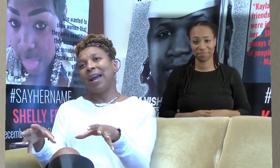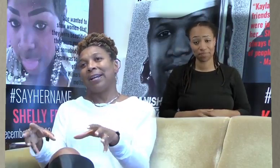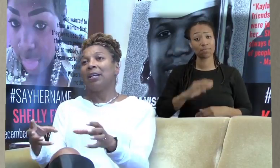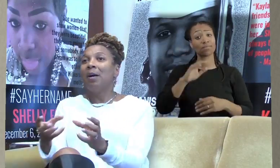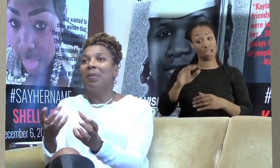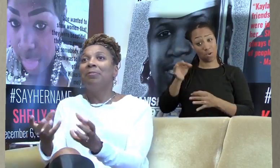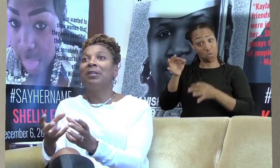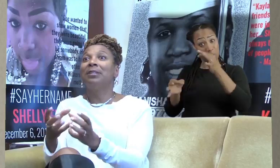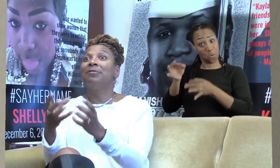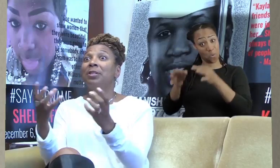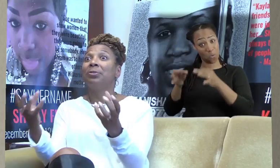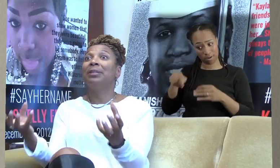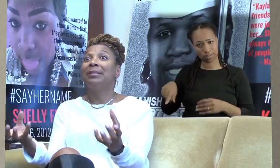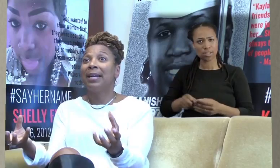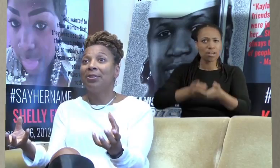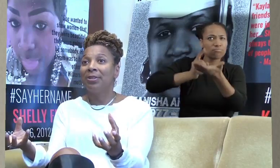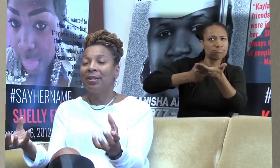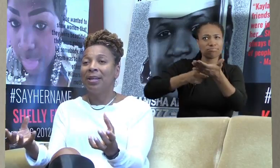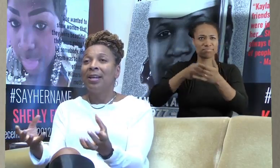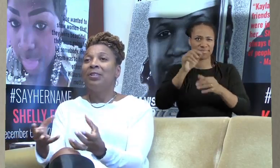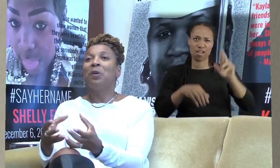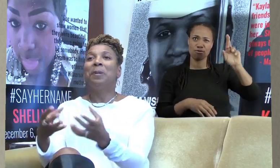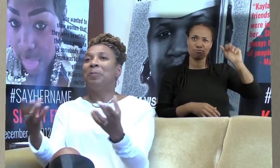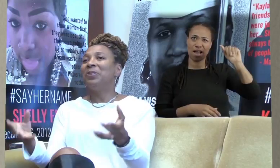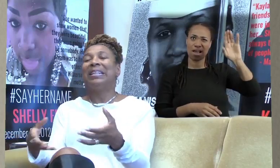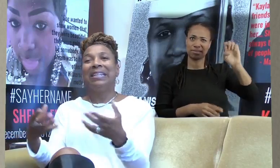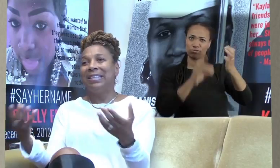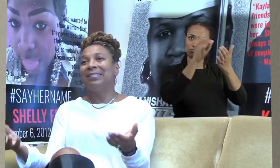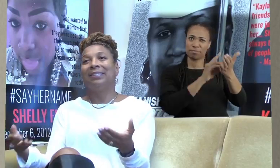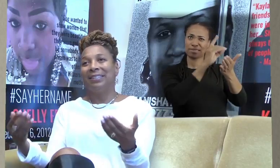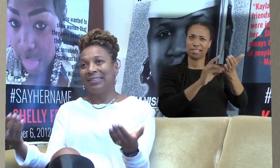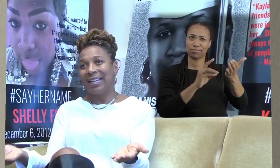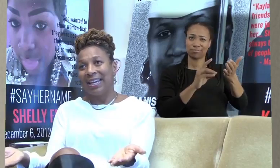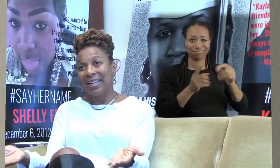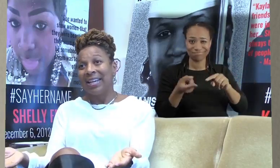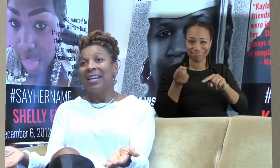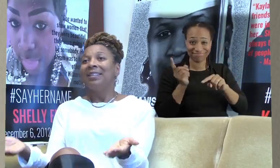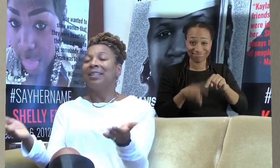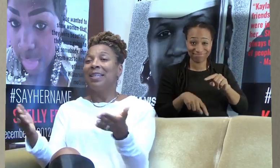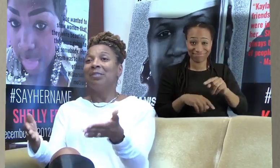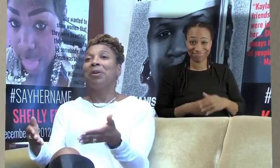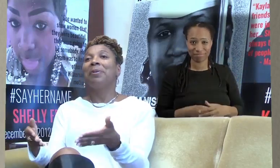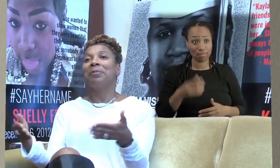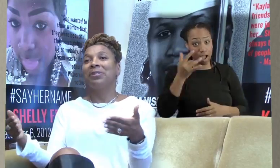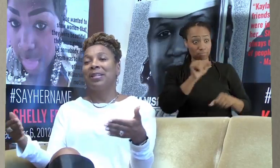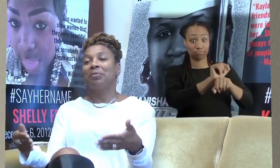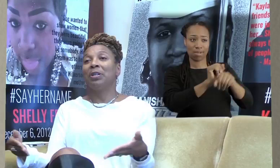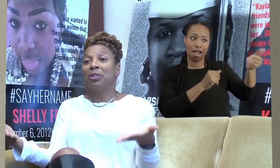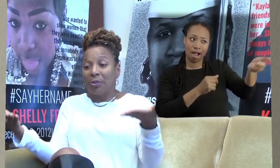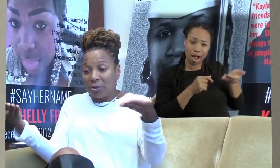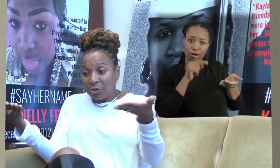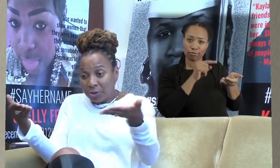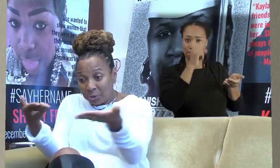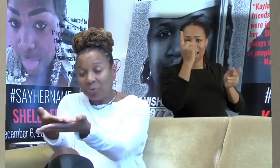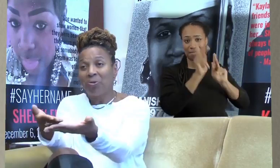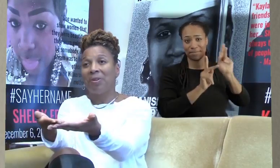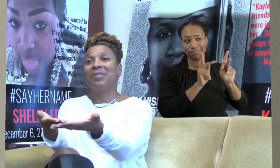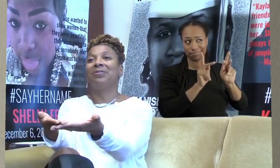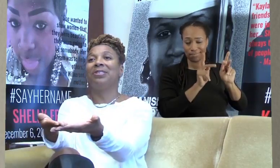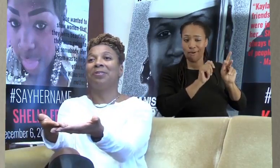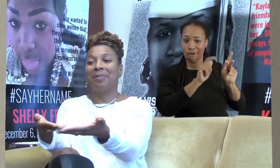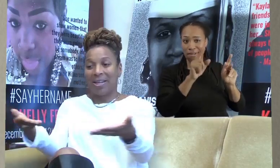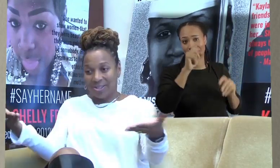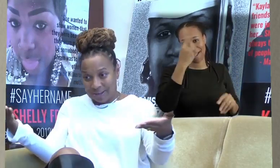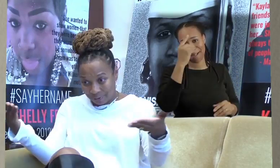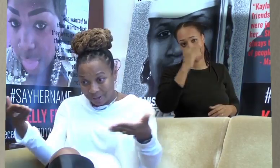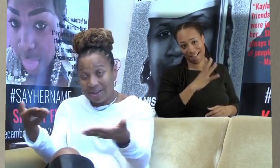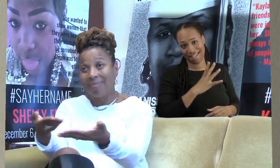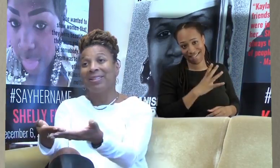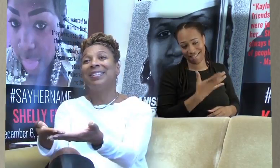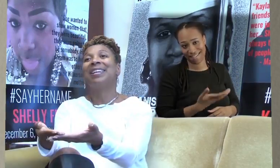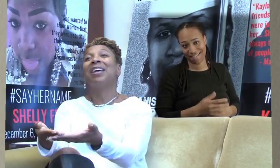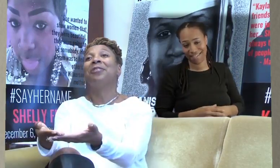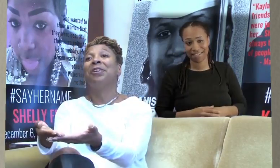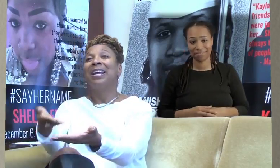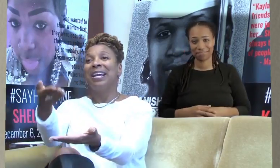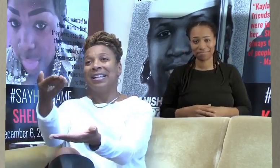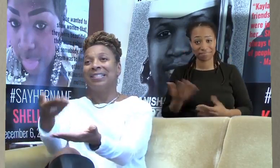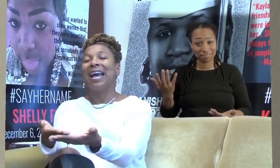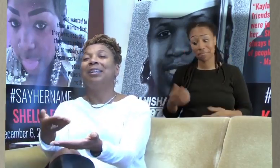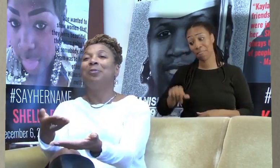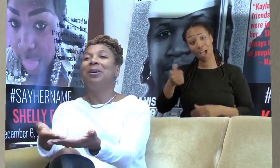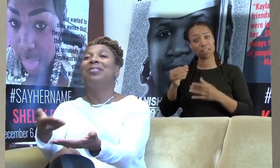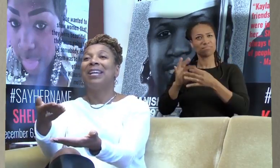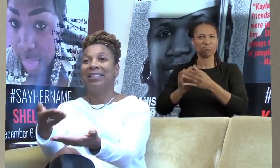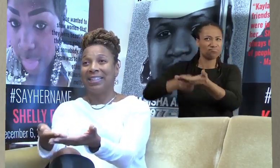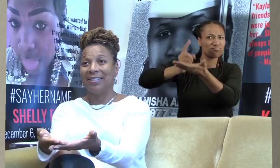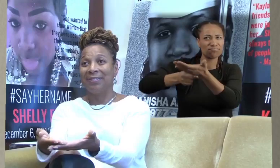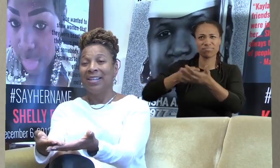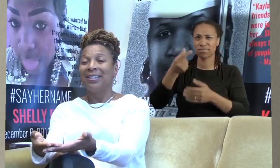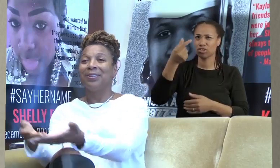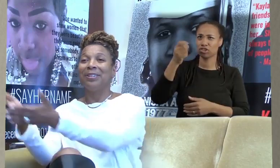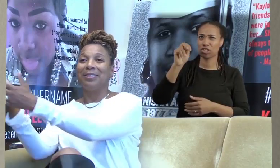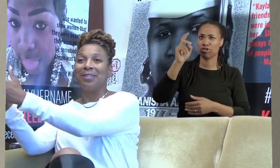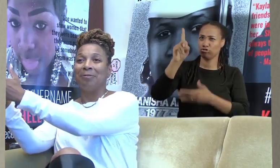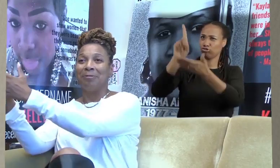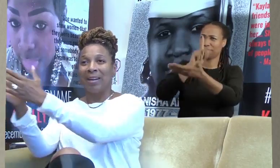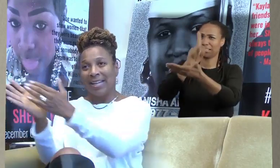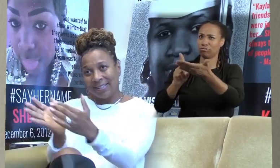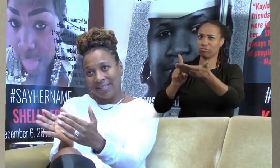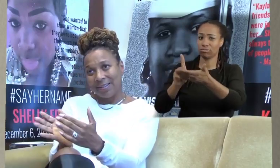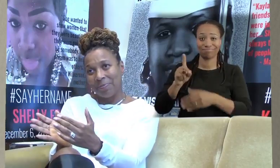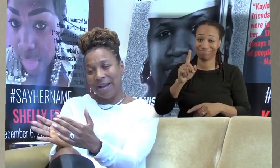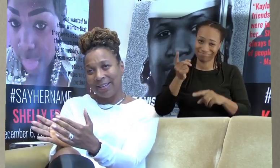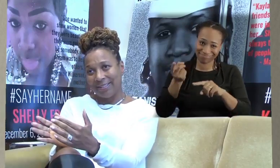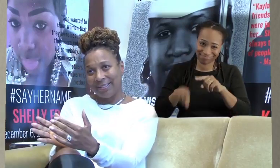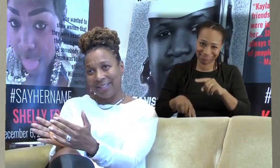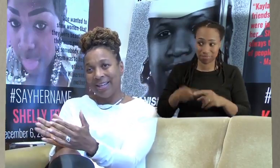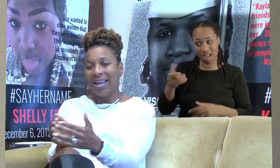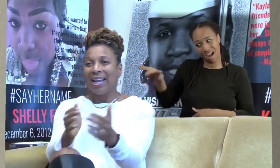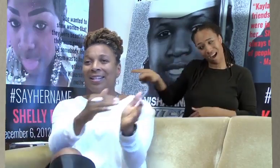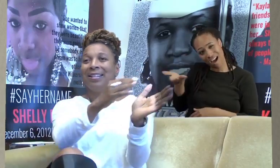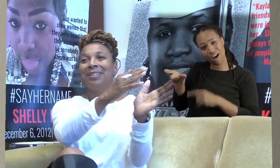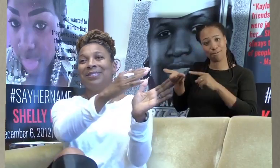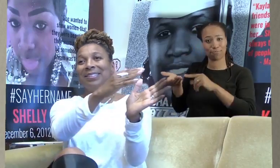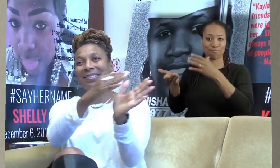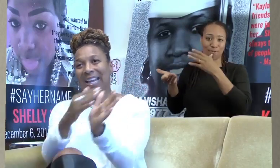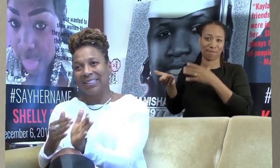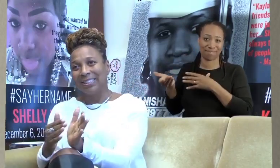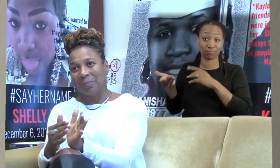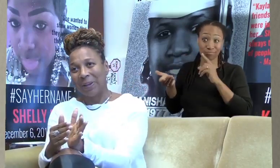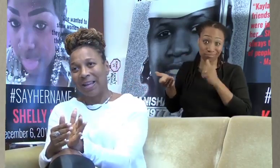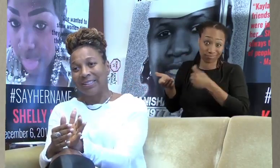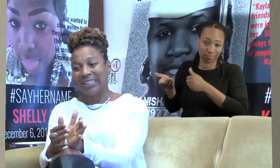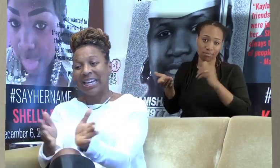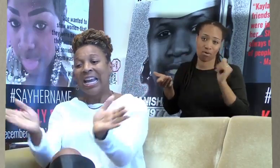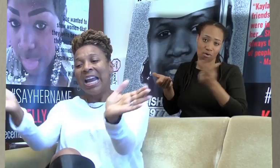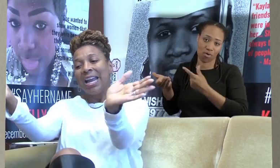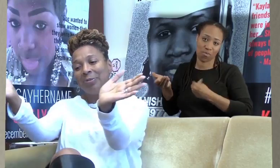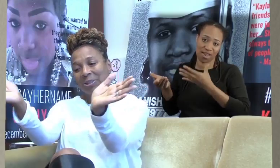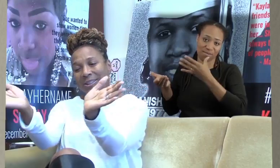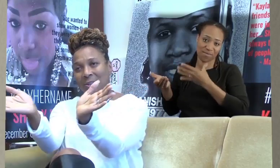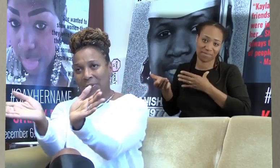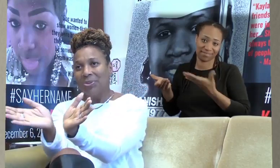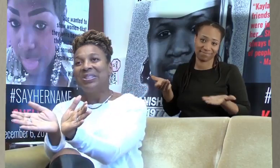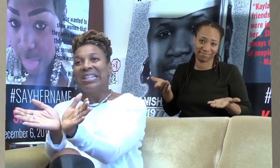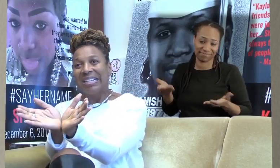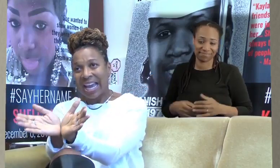But in the courts, the women hadn’t proved race discrimination because Black men were hired.